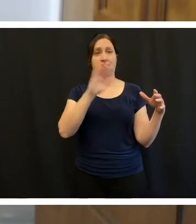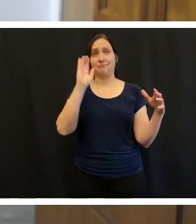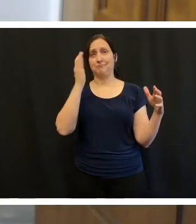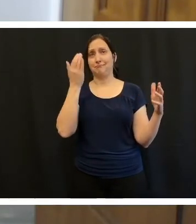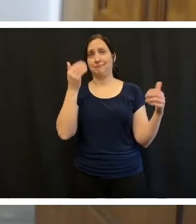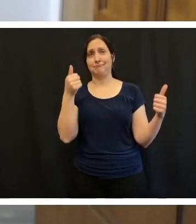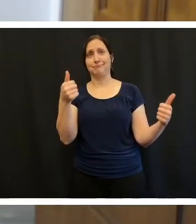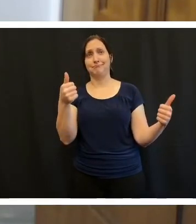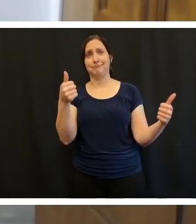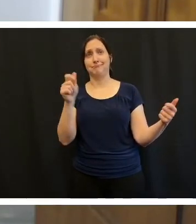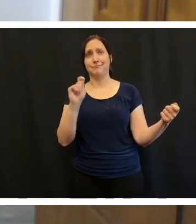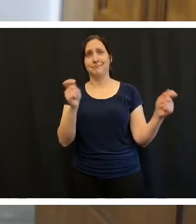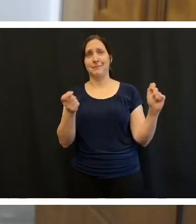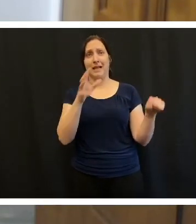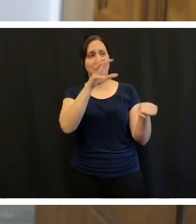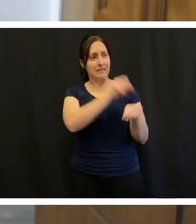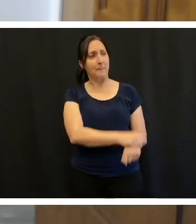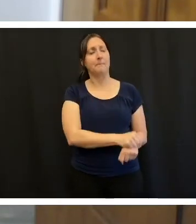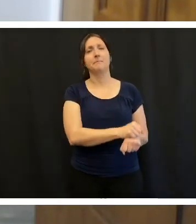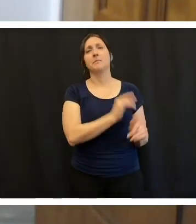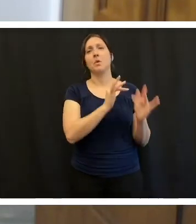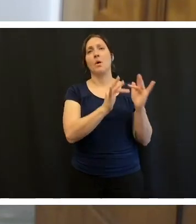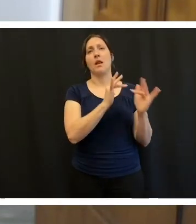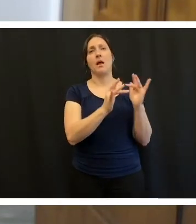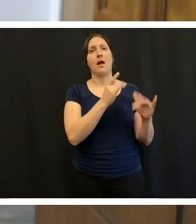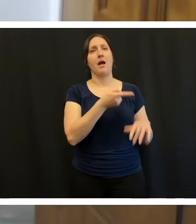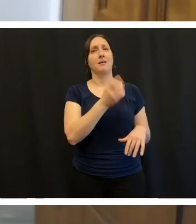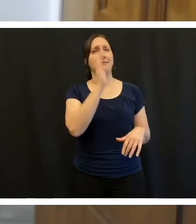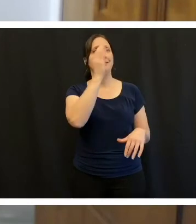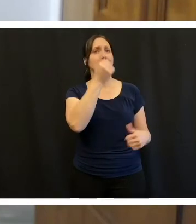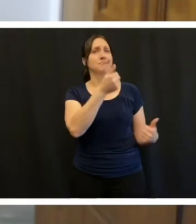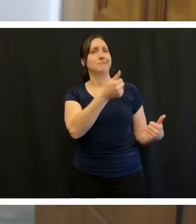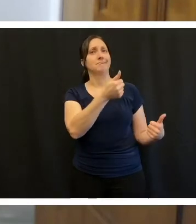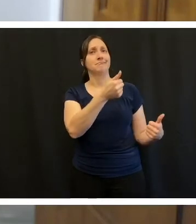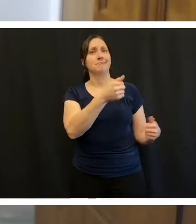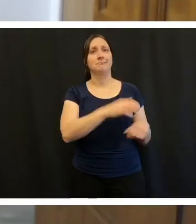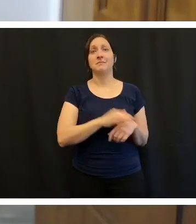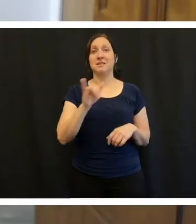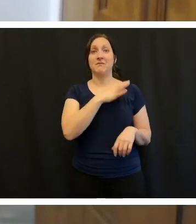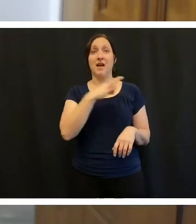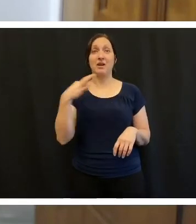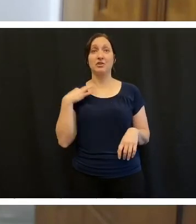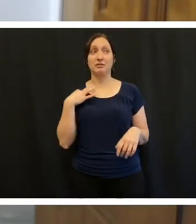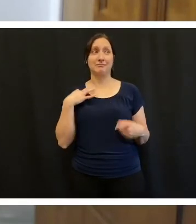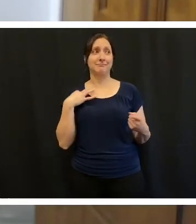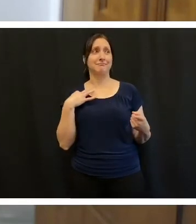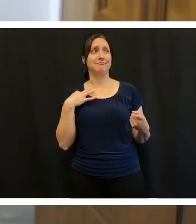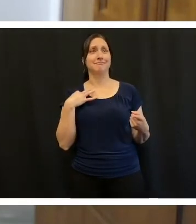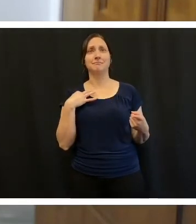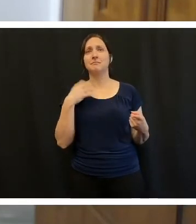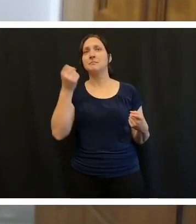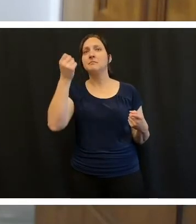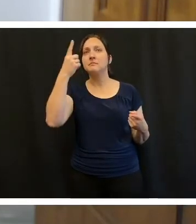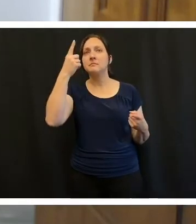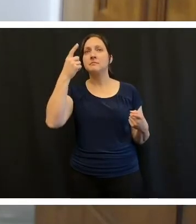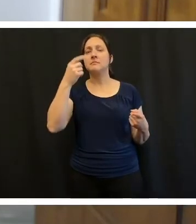and adjusting to the online experience. And likewise, our faculty. We are mindful of the fact that while the education faculty